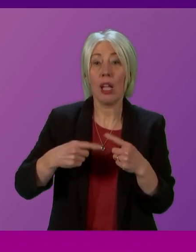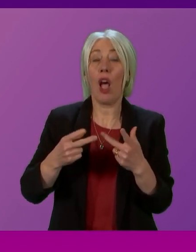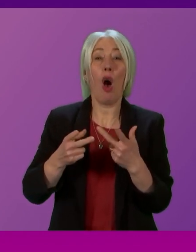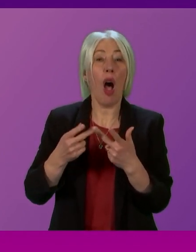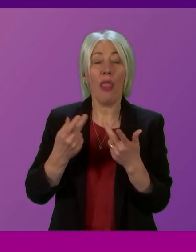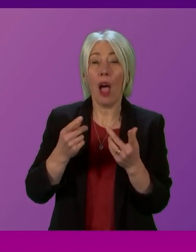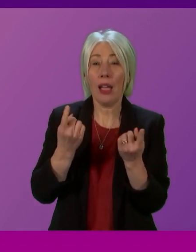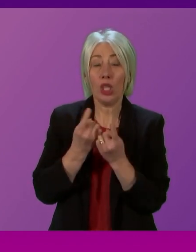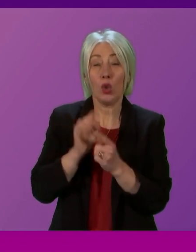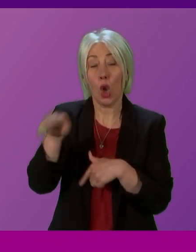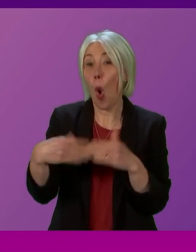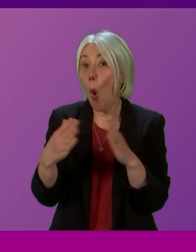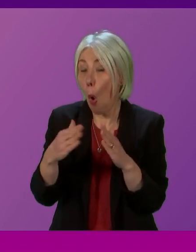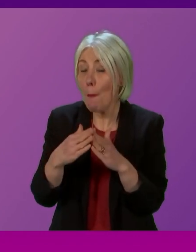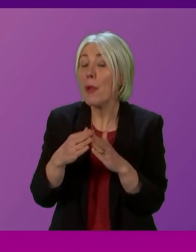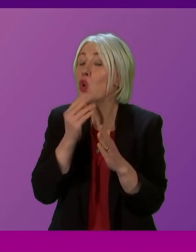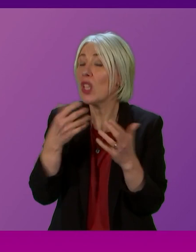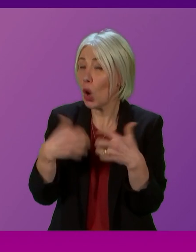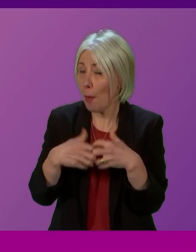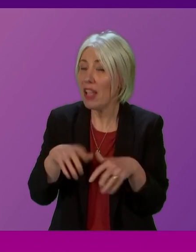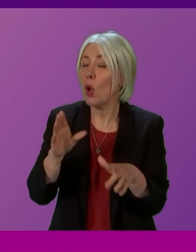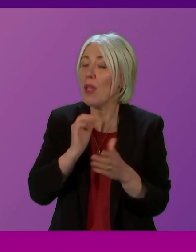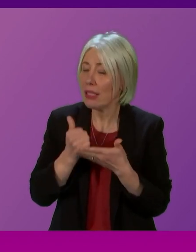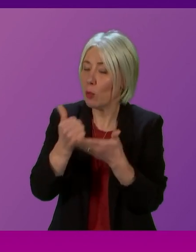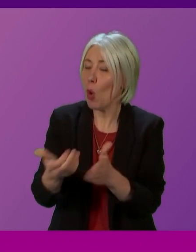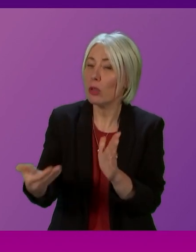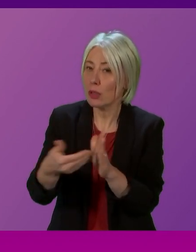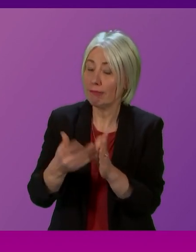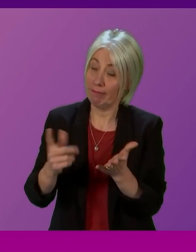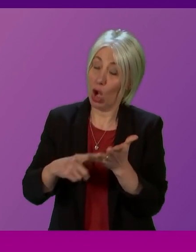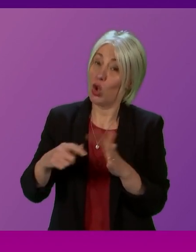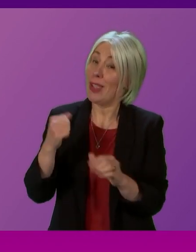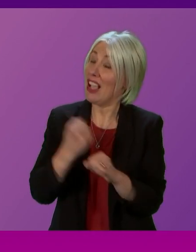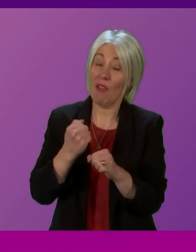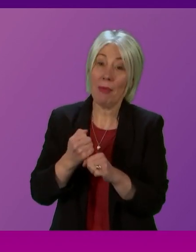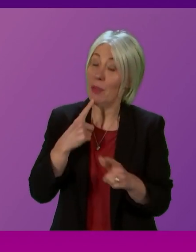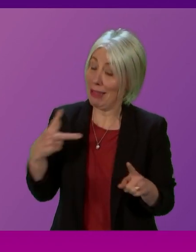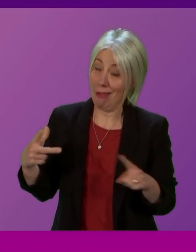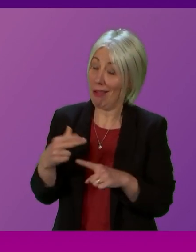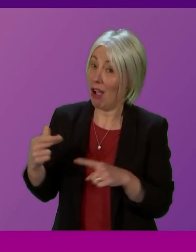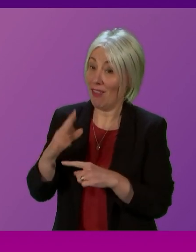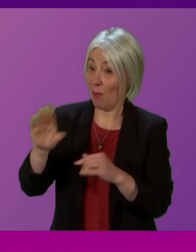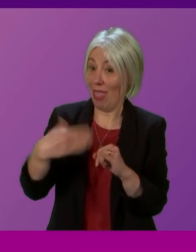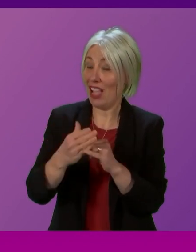It is deeply regrettable that the United Kingdom Government is cutting, from the end of March, the support that is provided to hard-pressed families.